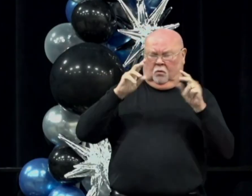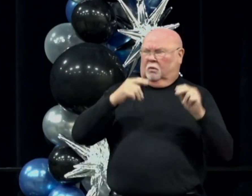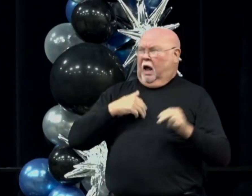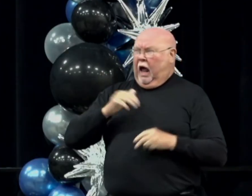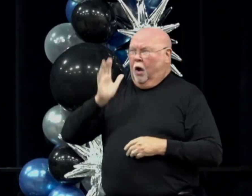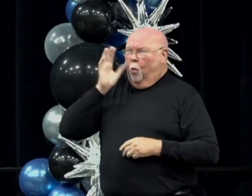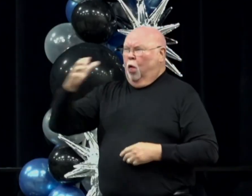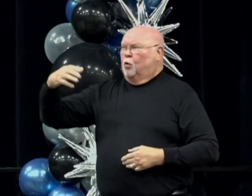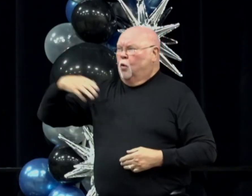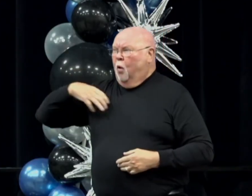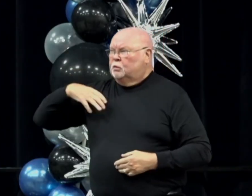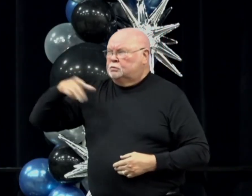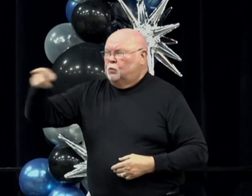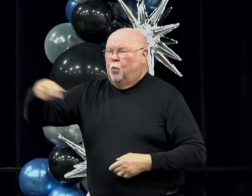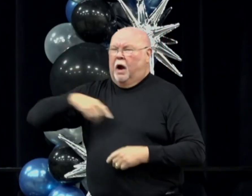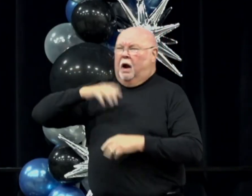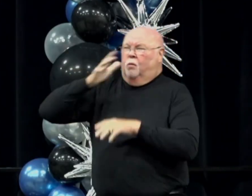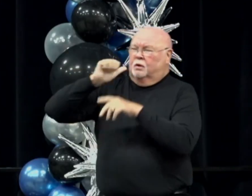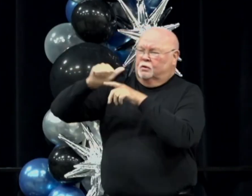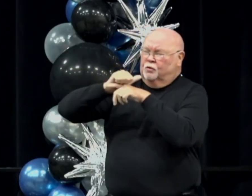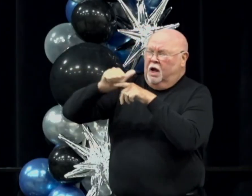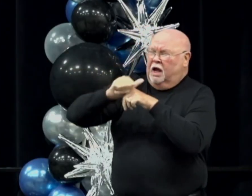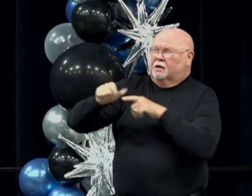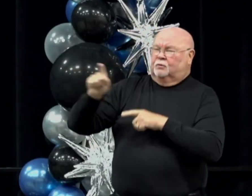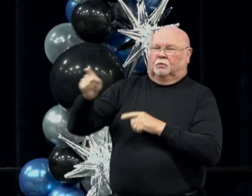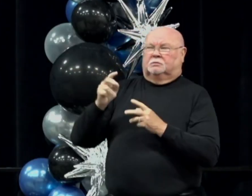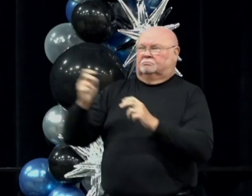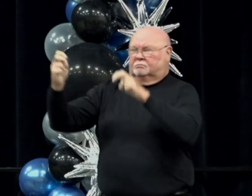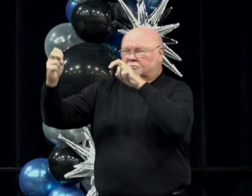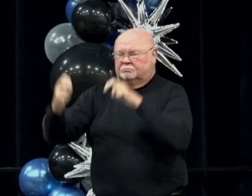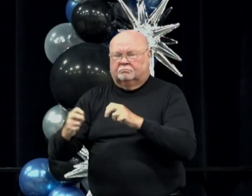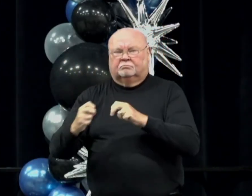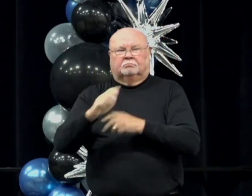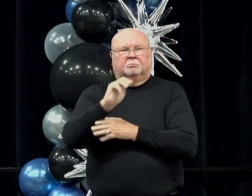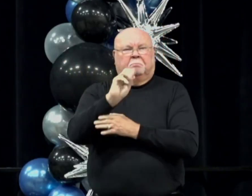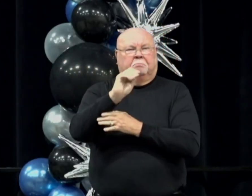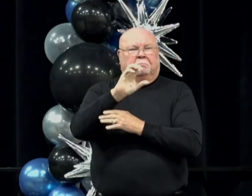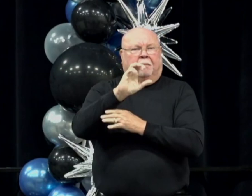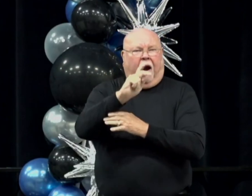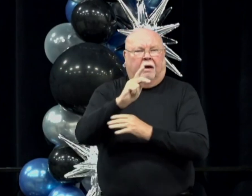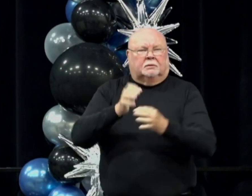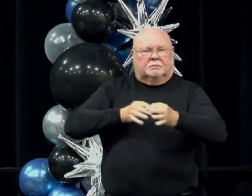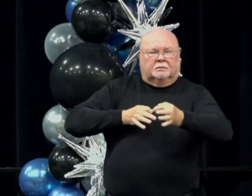Many who I approached originally wanted nothing to do with it, but I offered coaching and training,